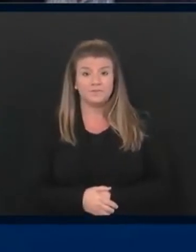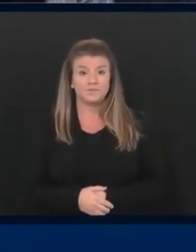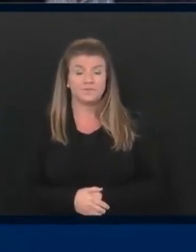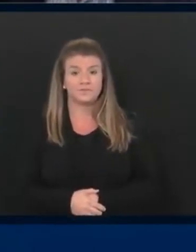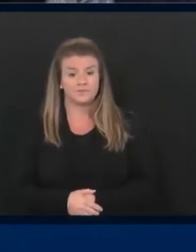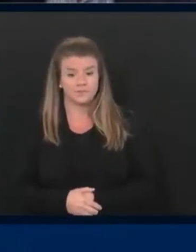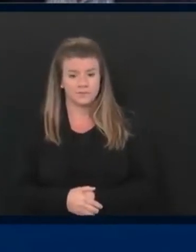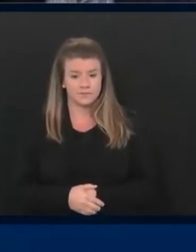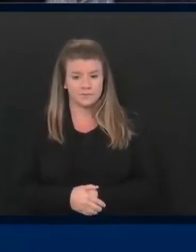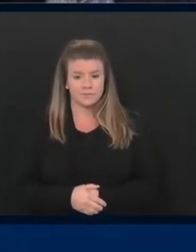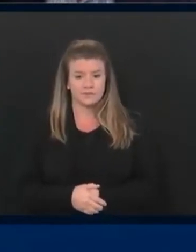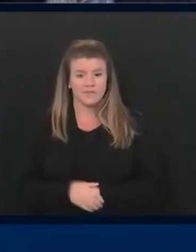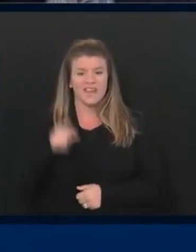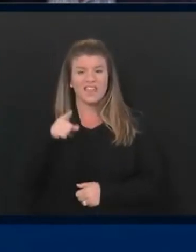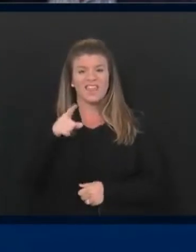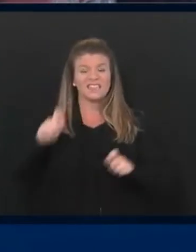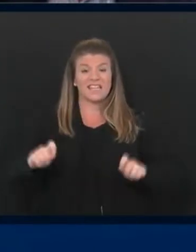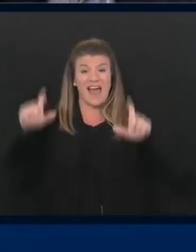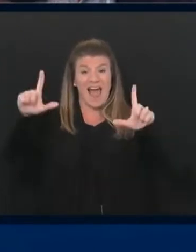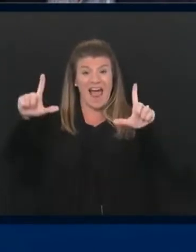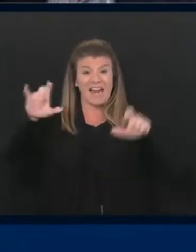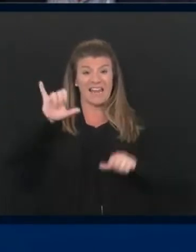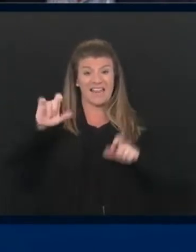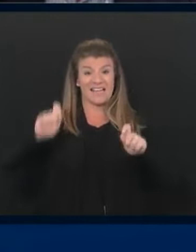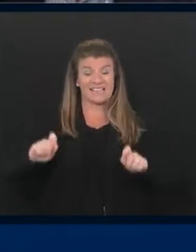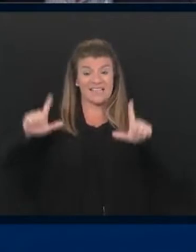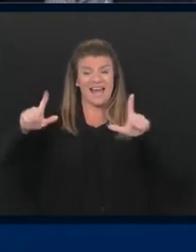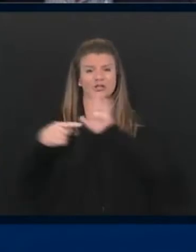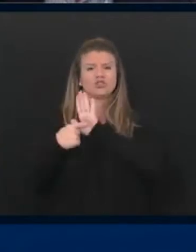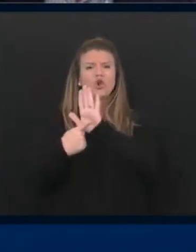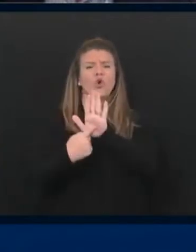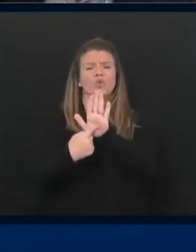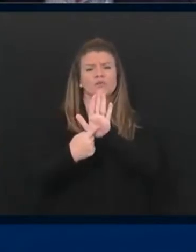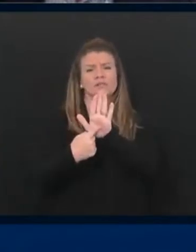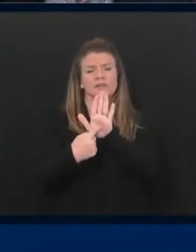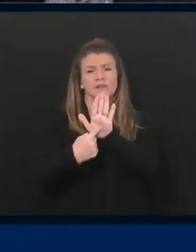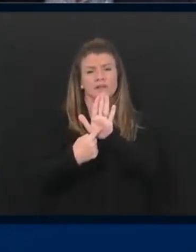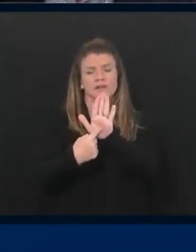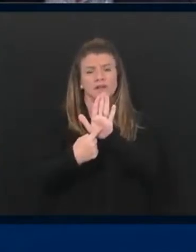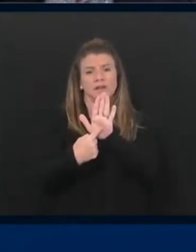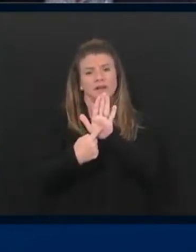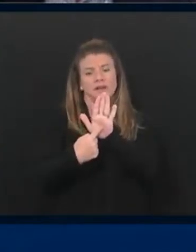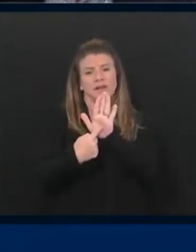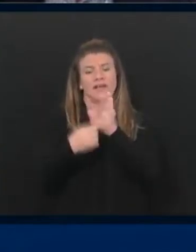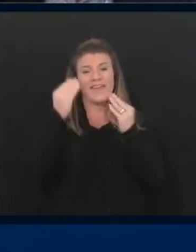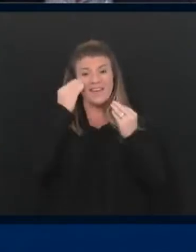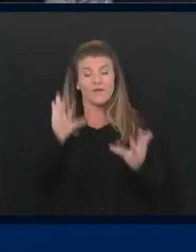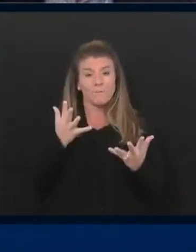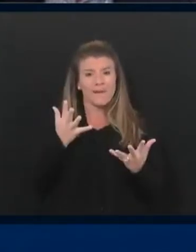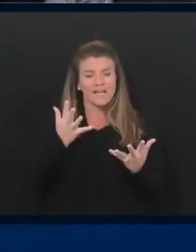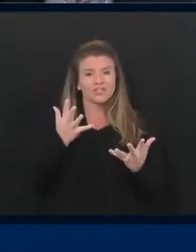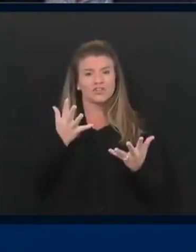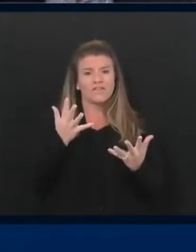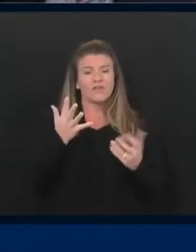SHOW THE TWO SLIDES ON THE SCREEN THAT WOULD BE GREAT.